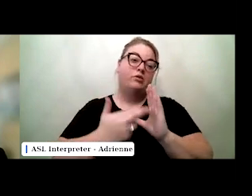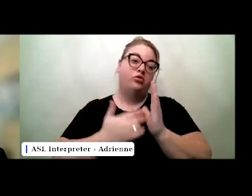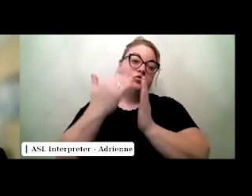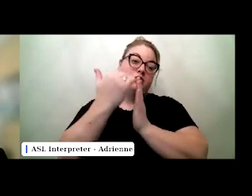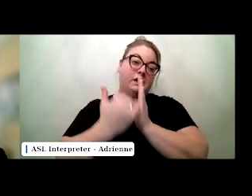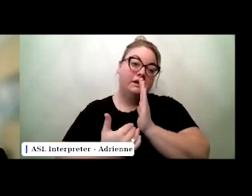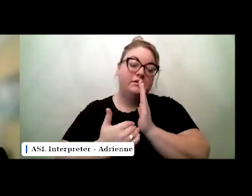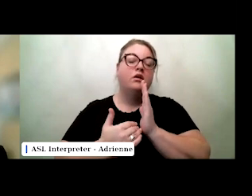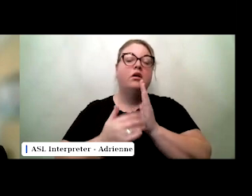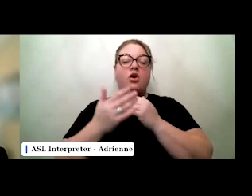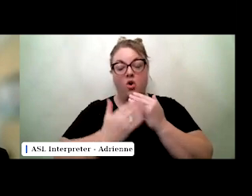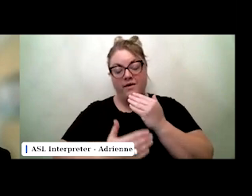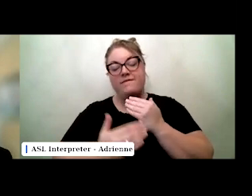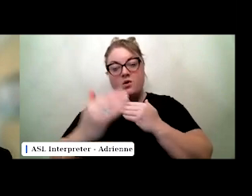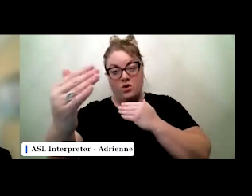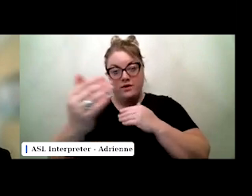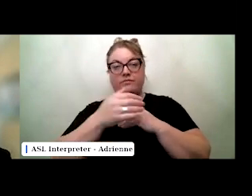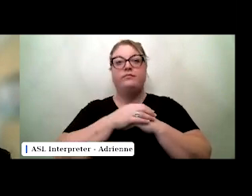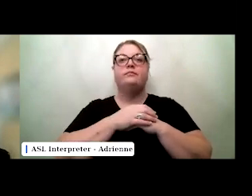Going forward.